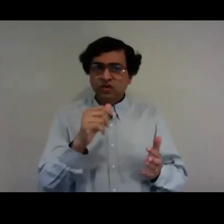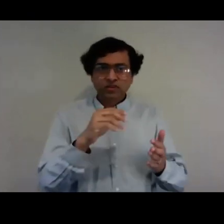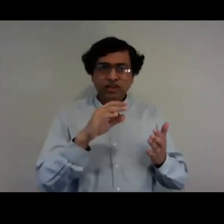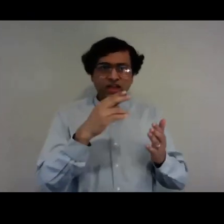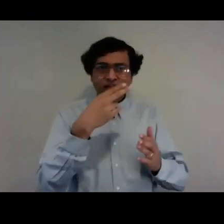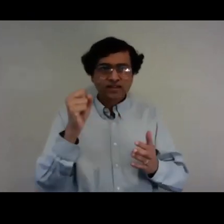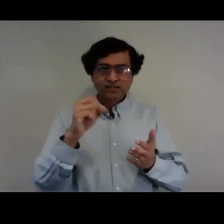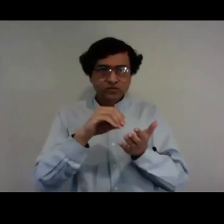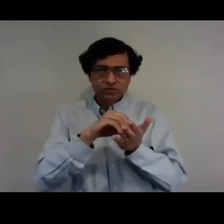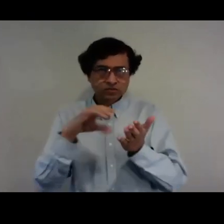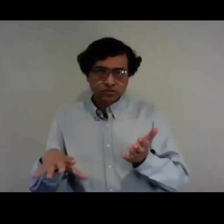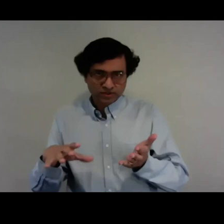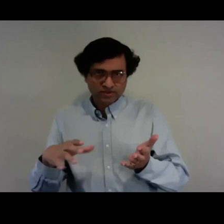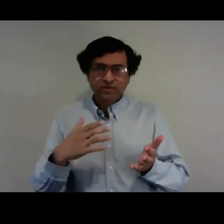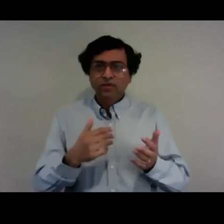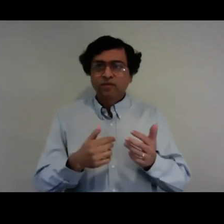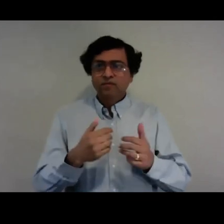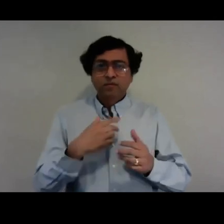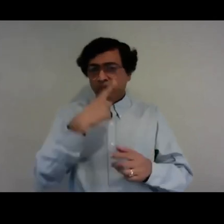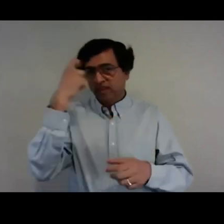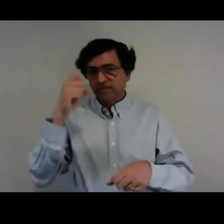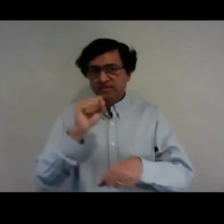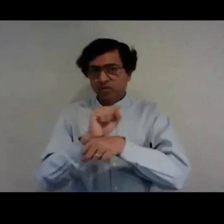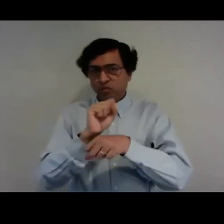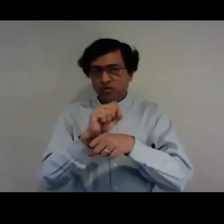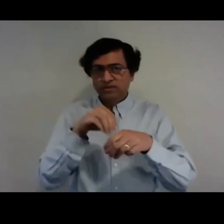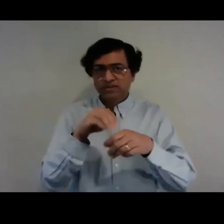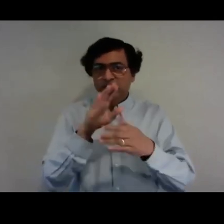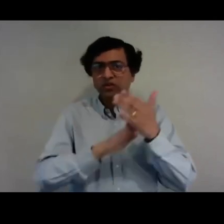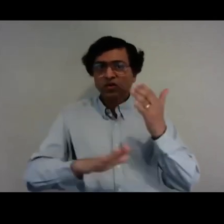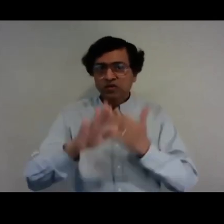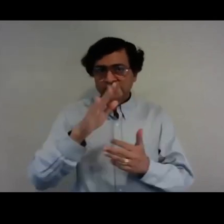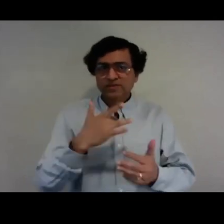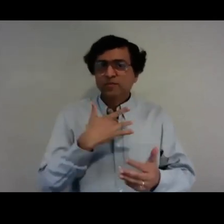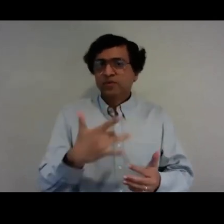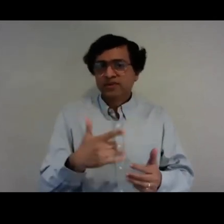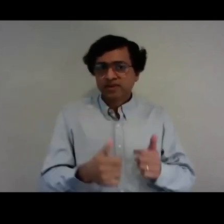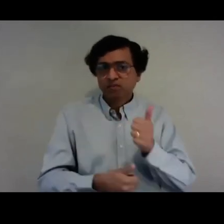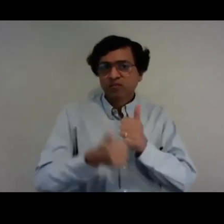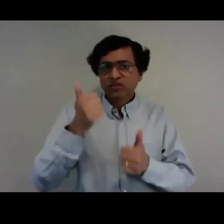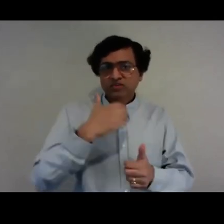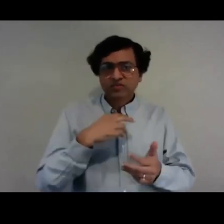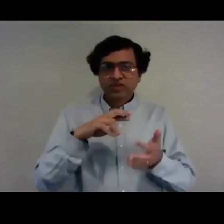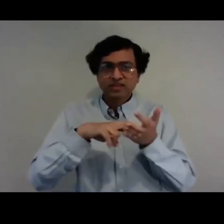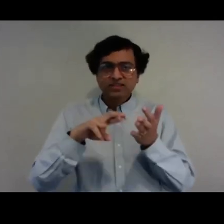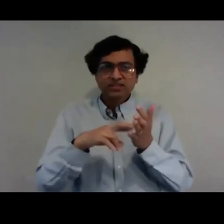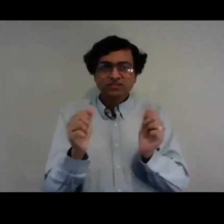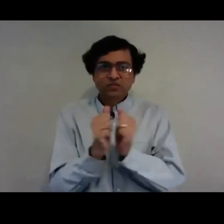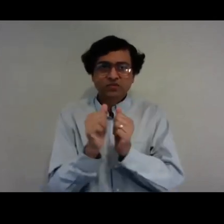The survey was for college students so not high school students. Do keep that in mind, because some of the students who work with us at the